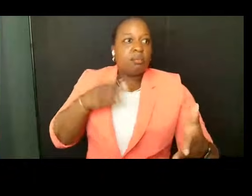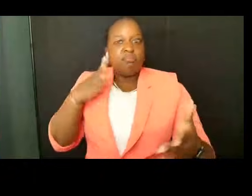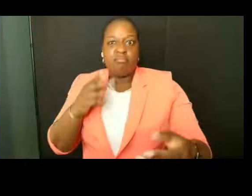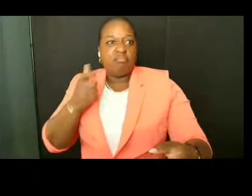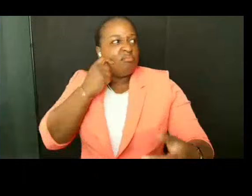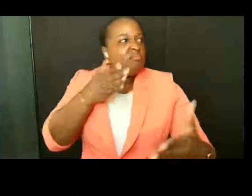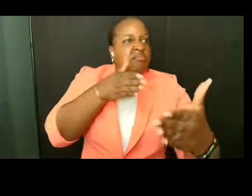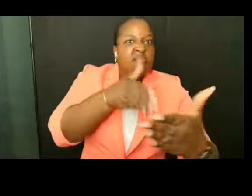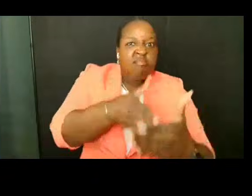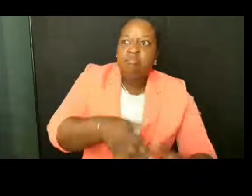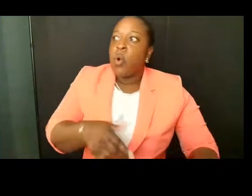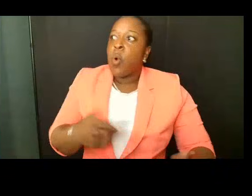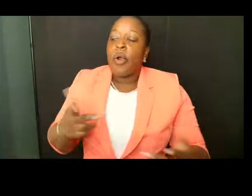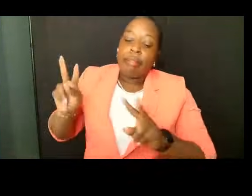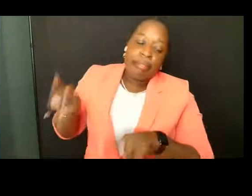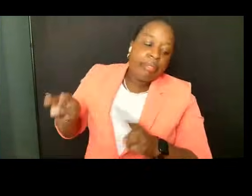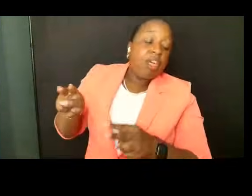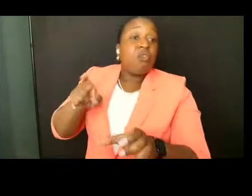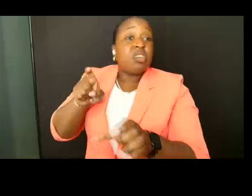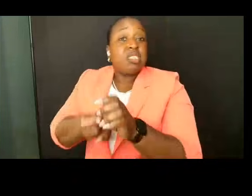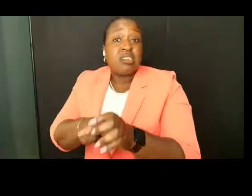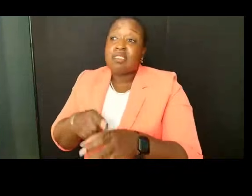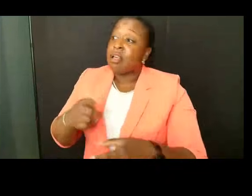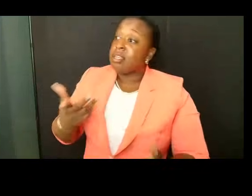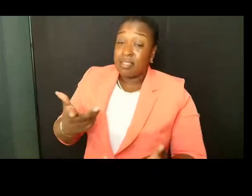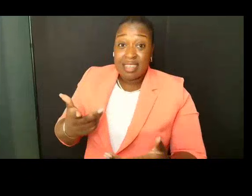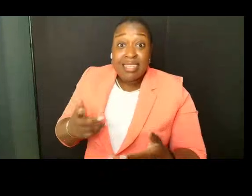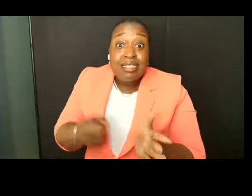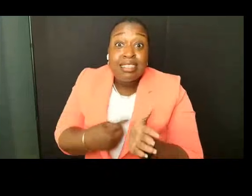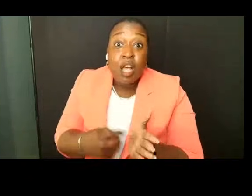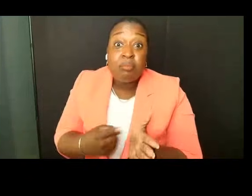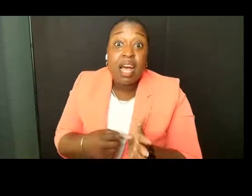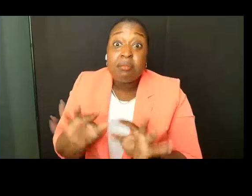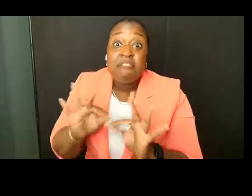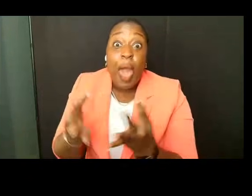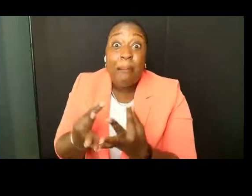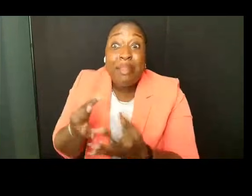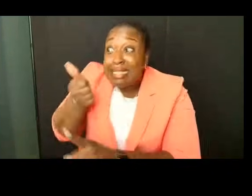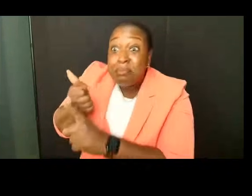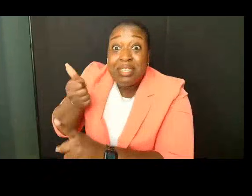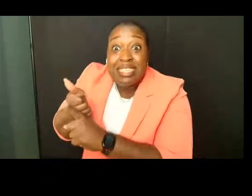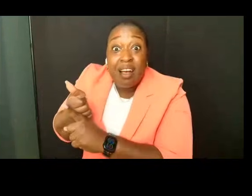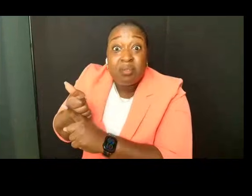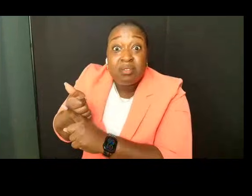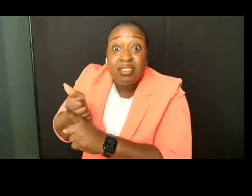notions. A lot of times, the families have written off that child, that brother, their sister, who's